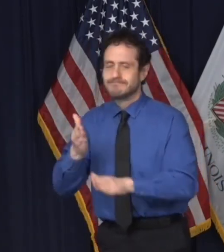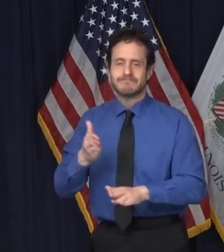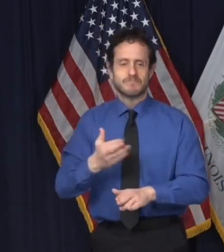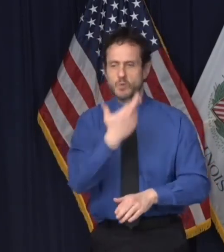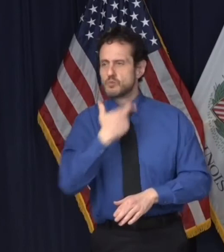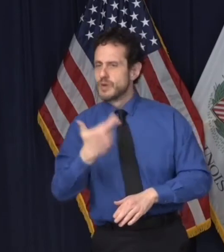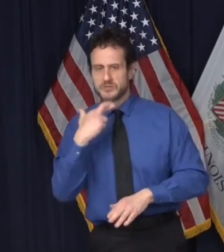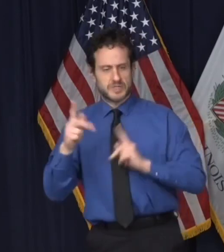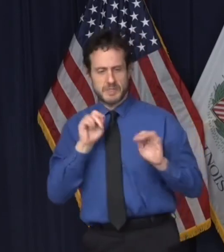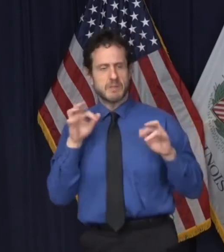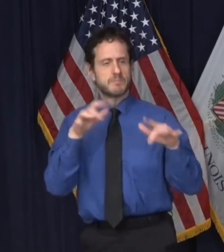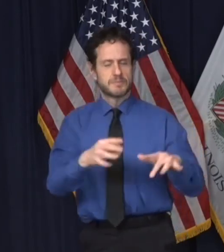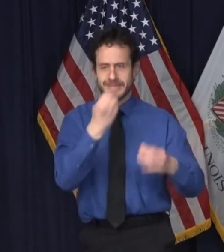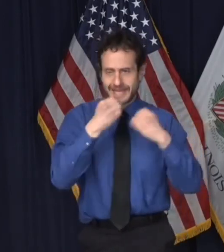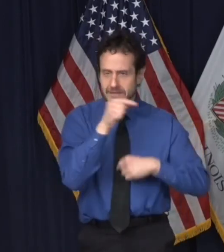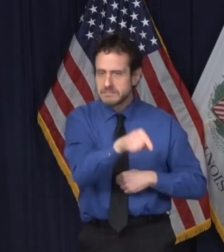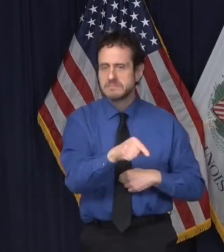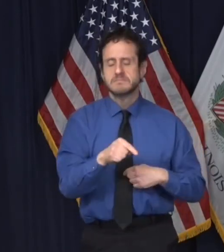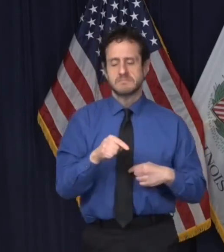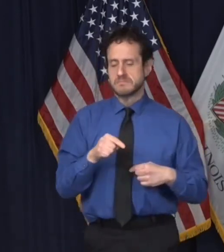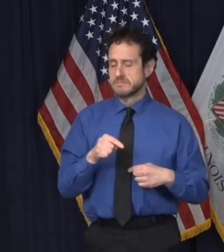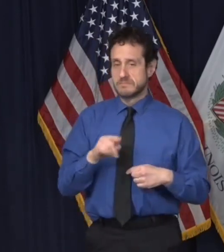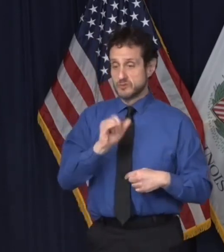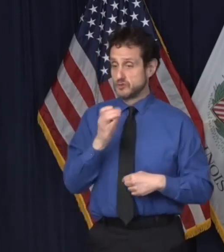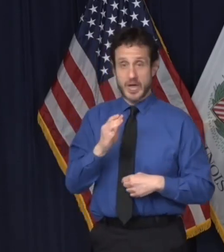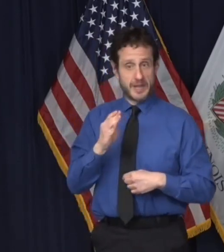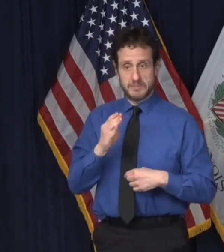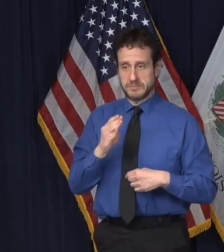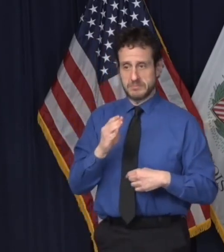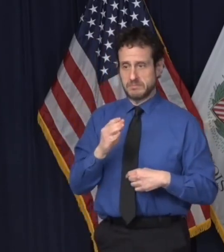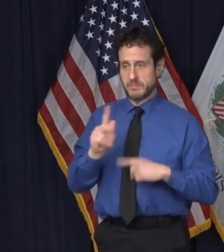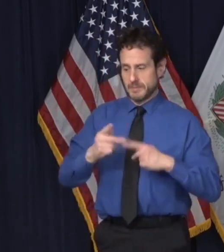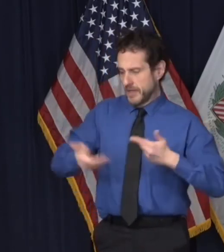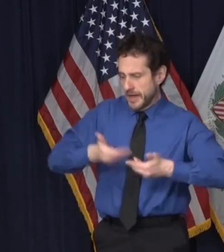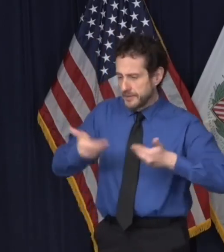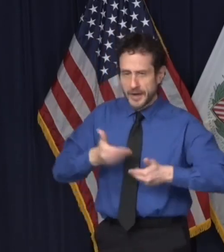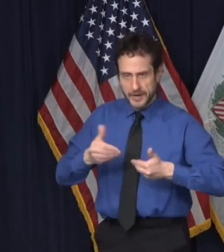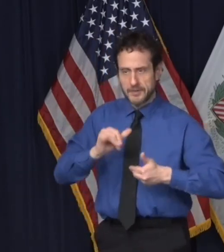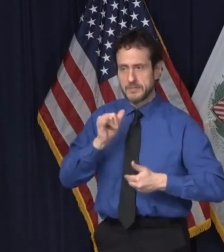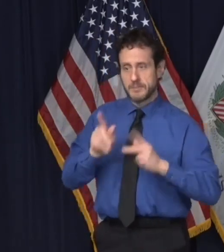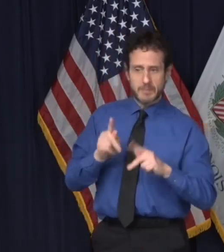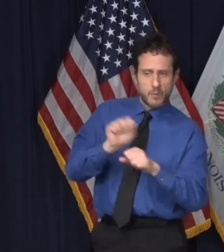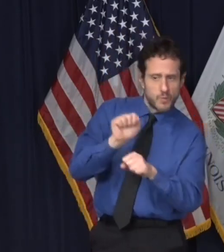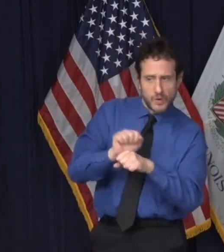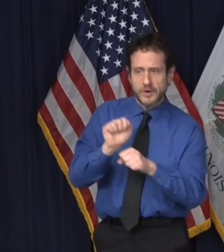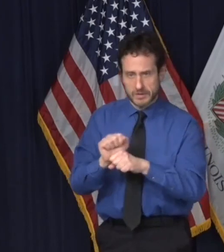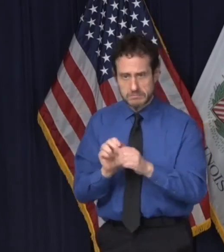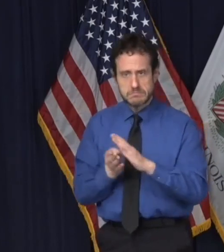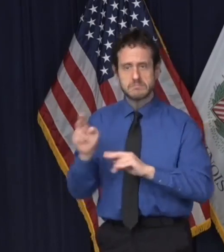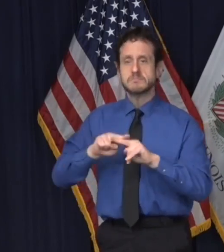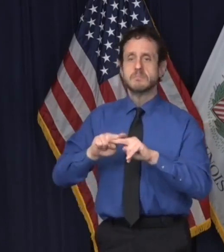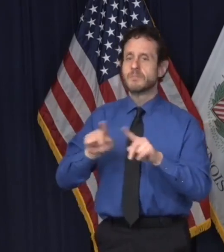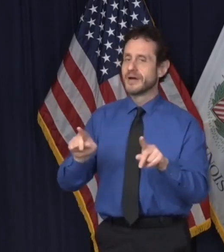THRIVING, RESTAURANTS FLOODED WITH RESERVATIONS, JOB GROWTH TO RETURN TO THEIR RECORD HIGHS.